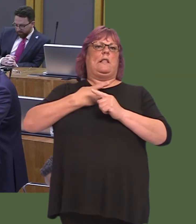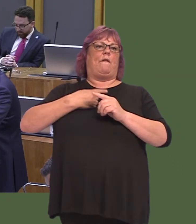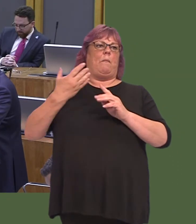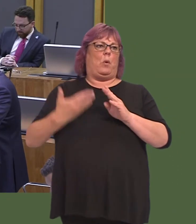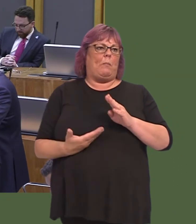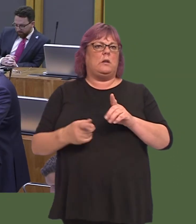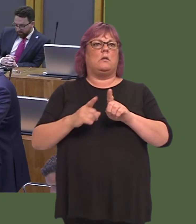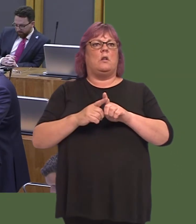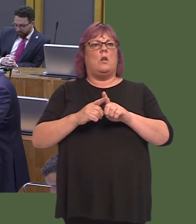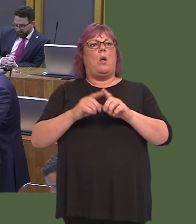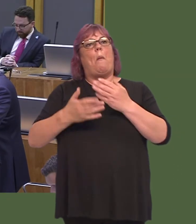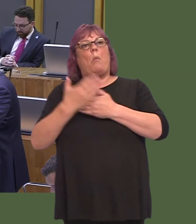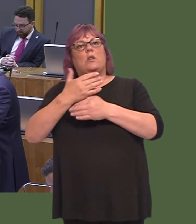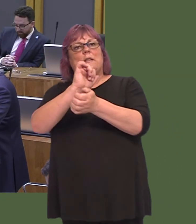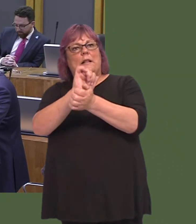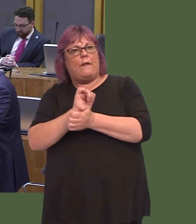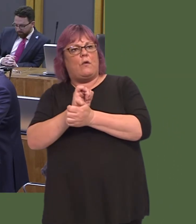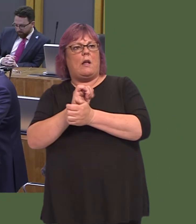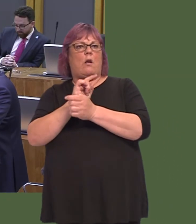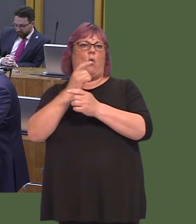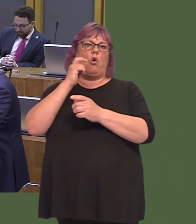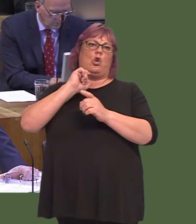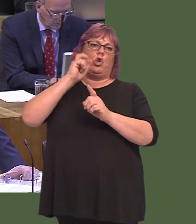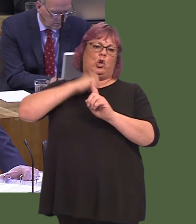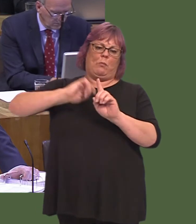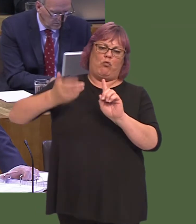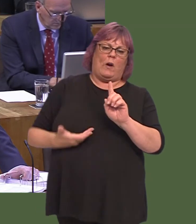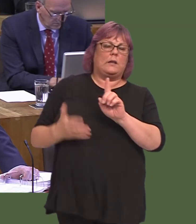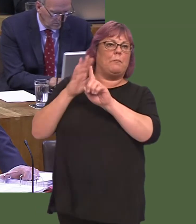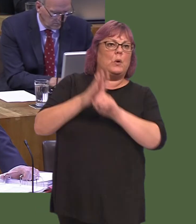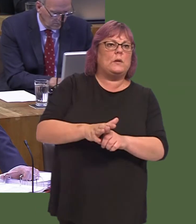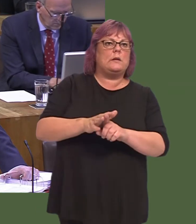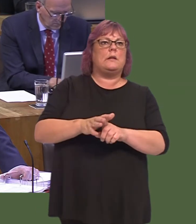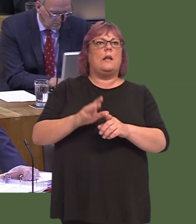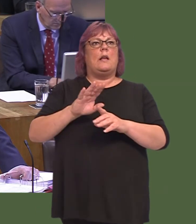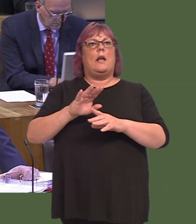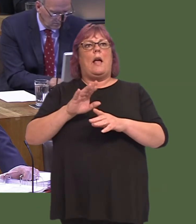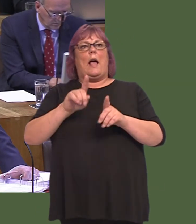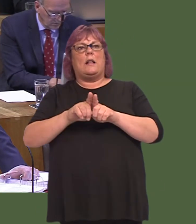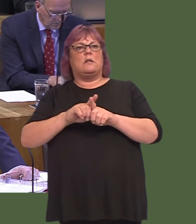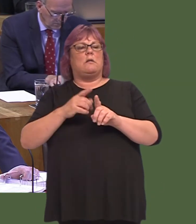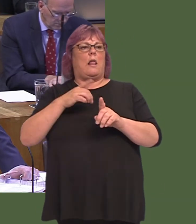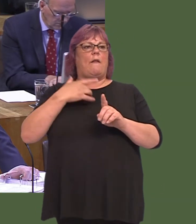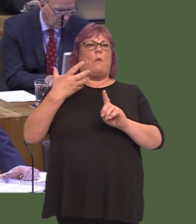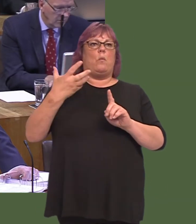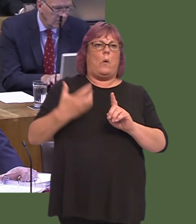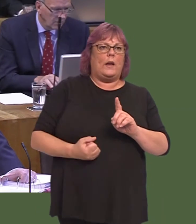tackling modern slavery and human rights abuses, implementing the living wage through procurement, and blacklisting.